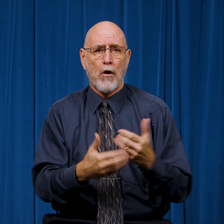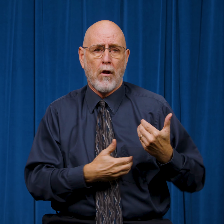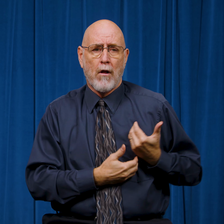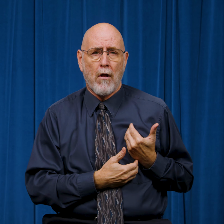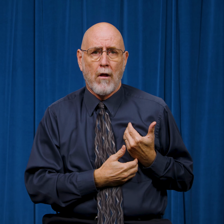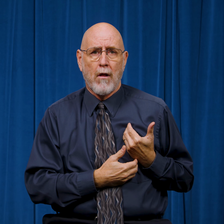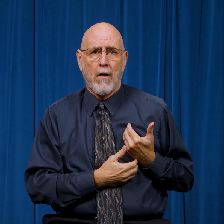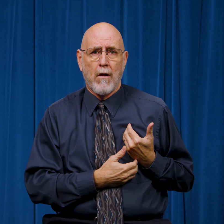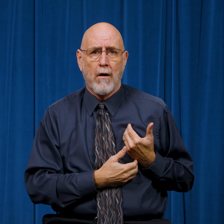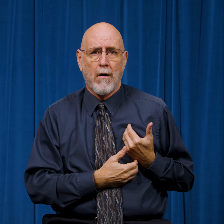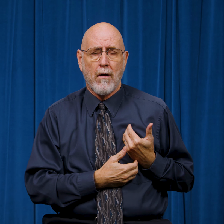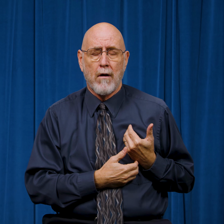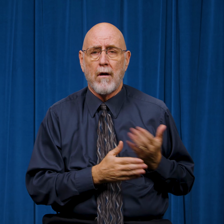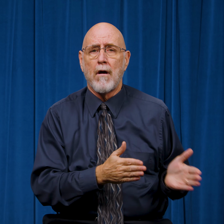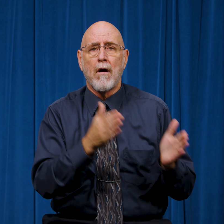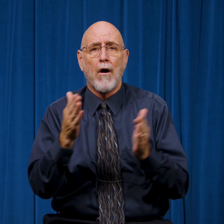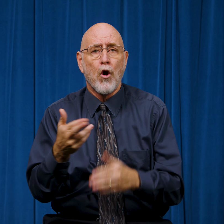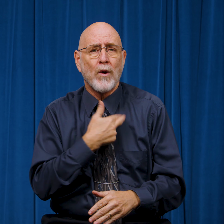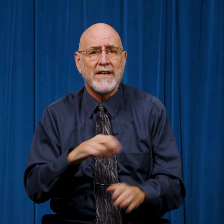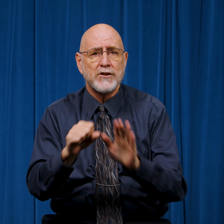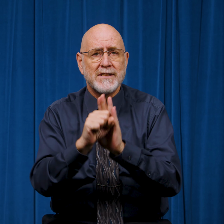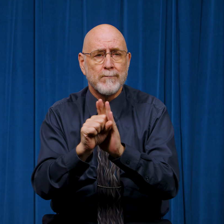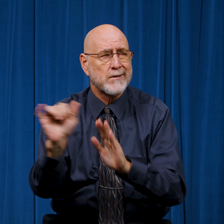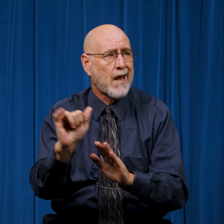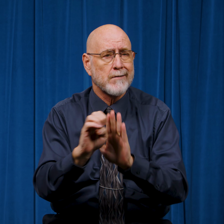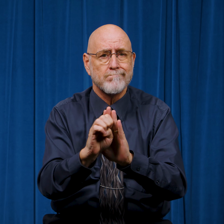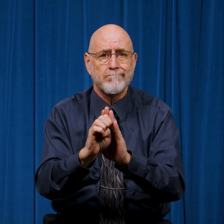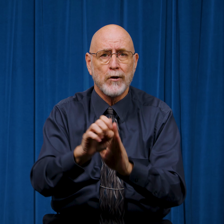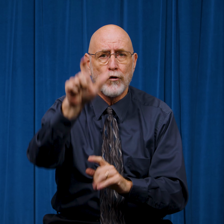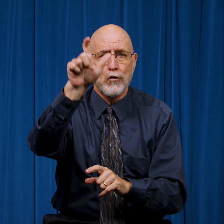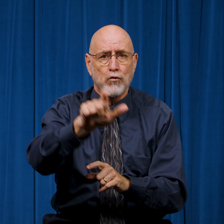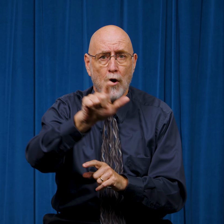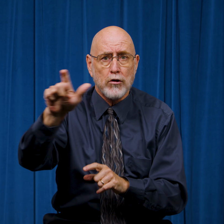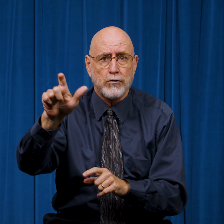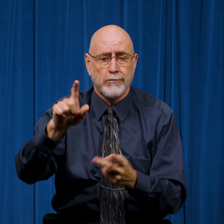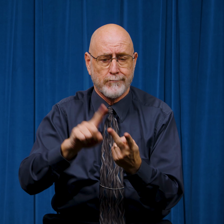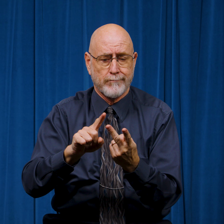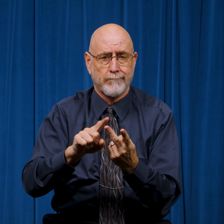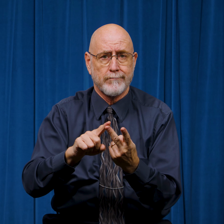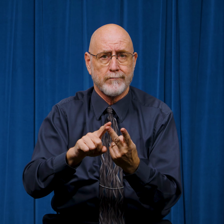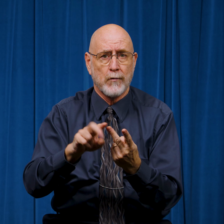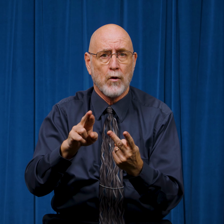to religious symbols such as the cross or a rainbow.